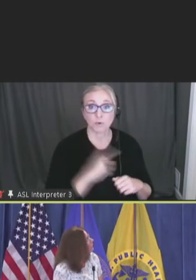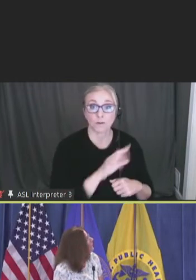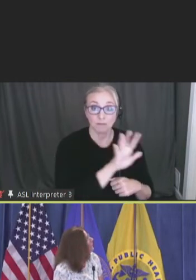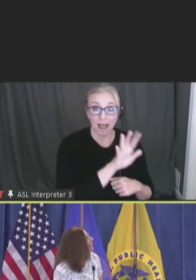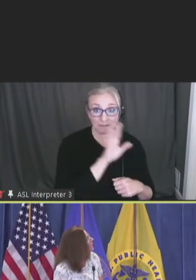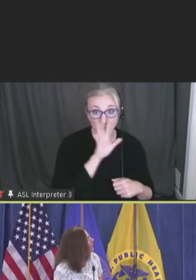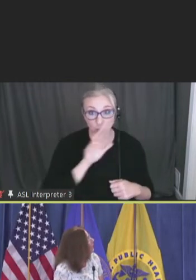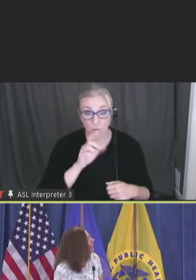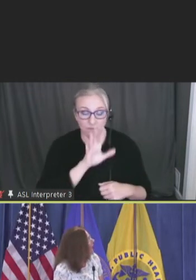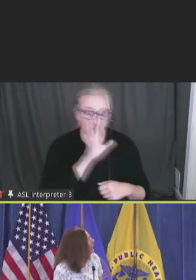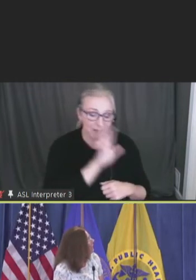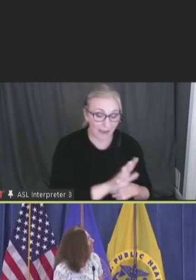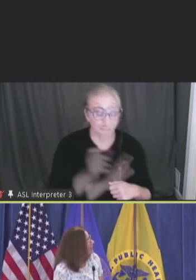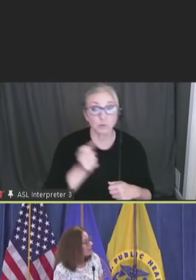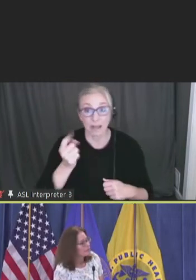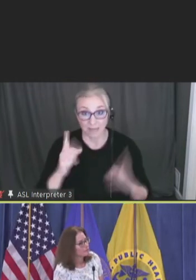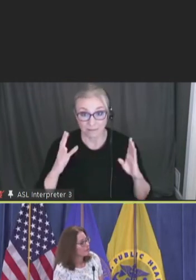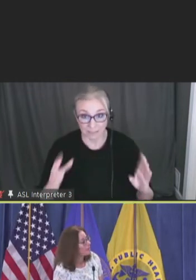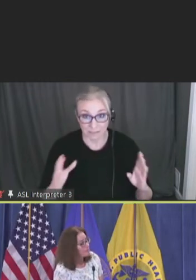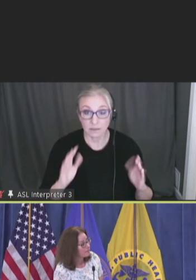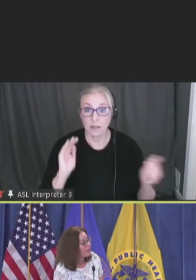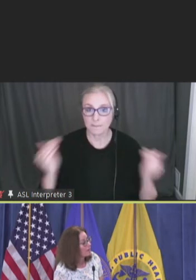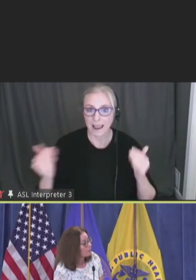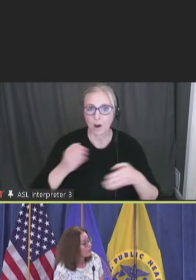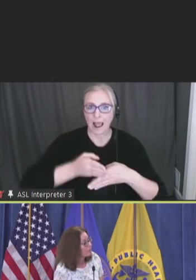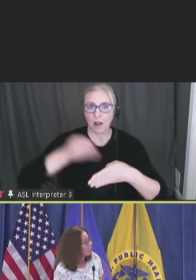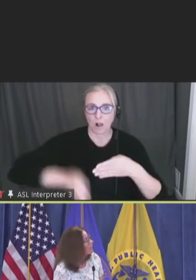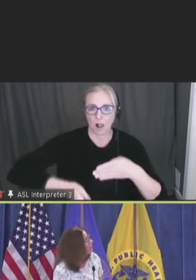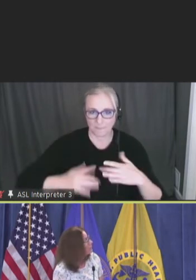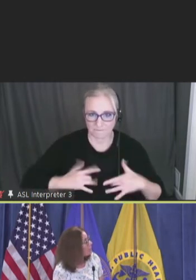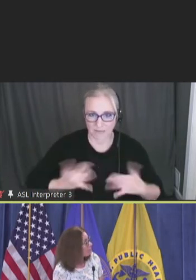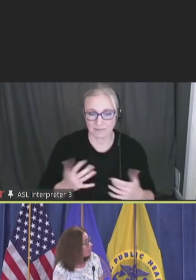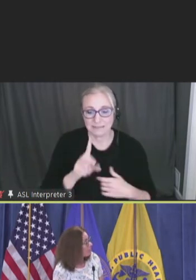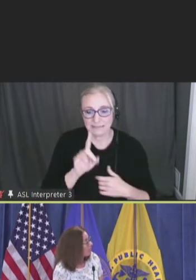Compare the outcome events on days 22 to 42 as the comparators.